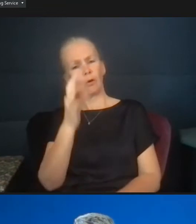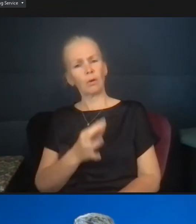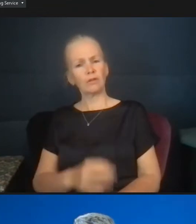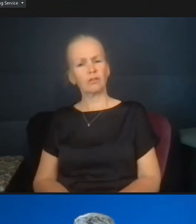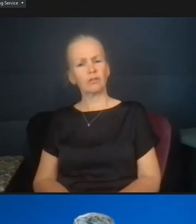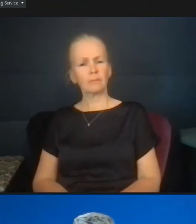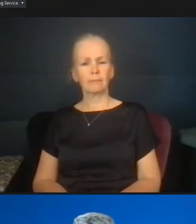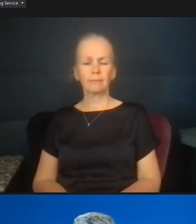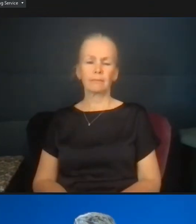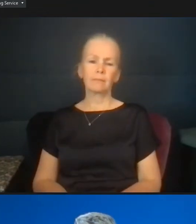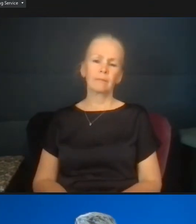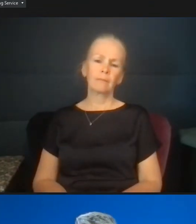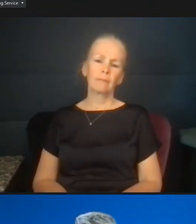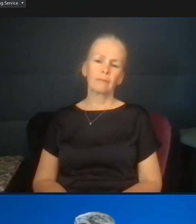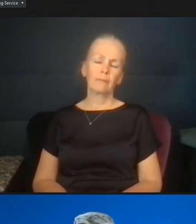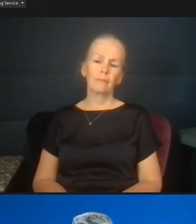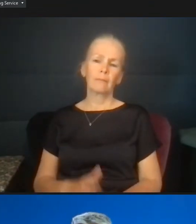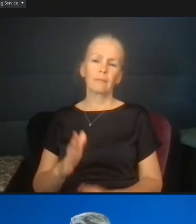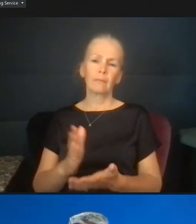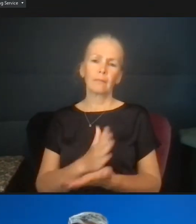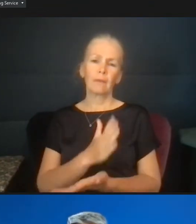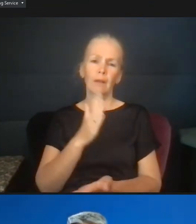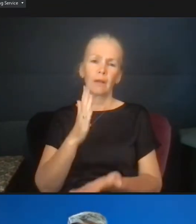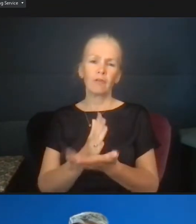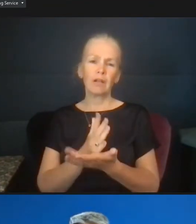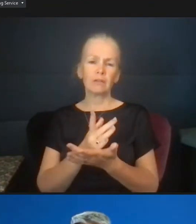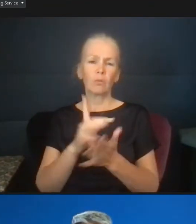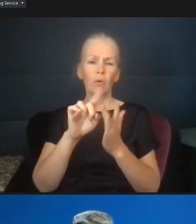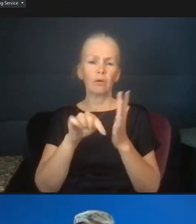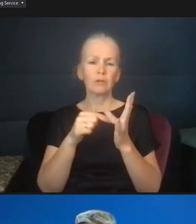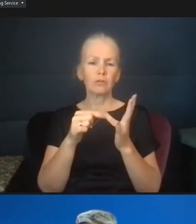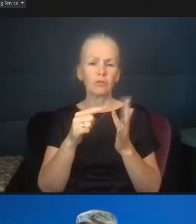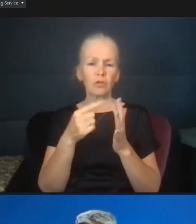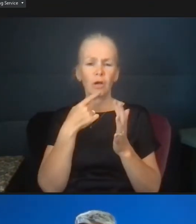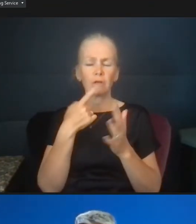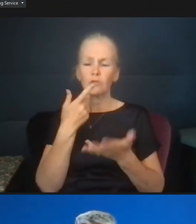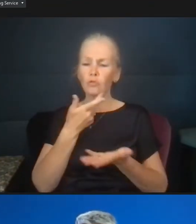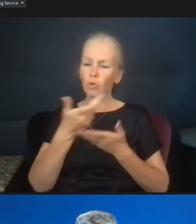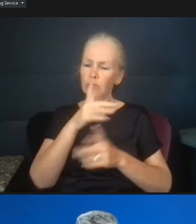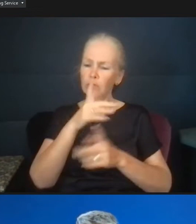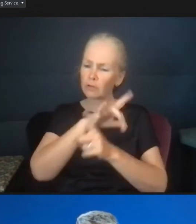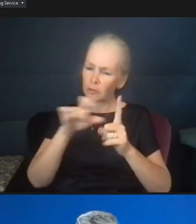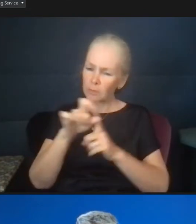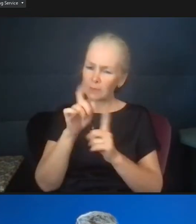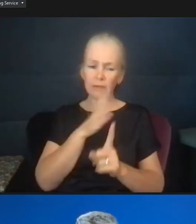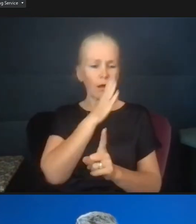Piers: Really, it's kind of what Joe mentioned, which is talk to the community directly. And if